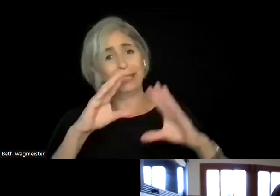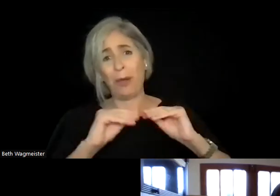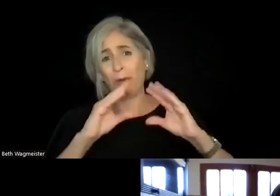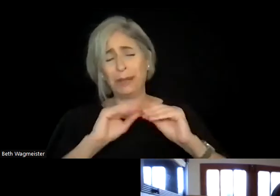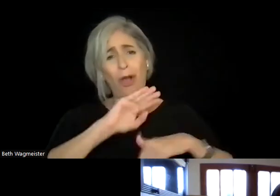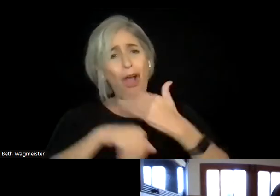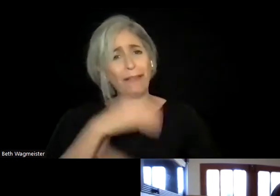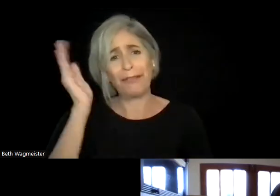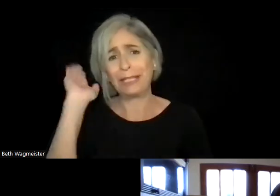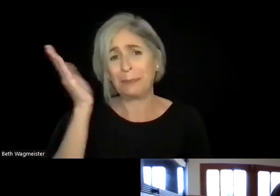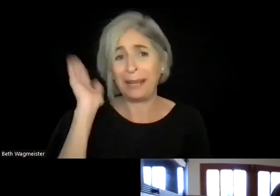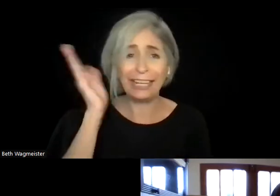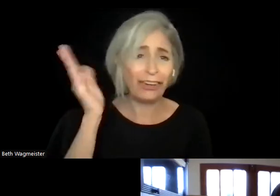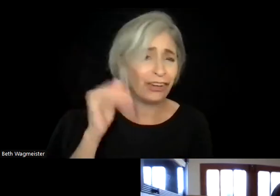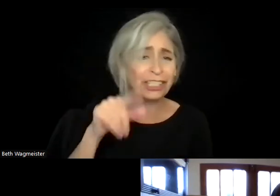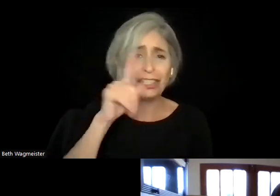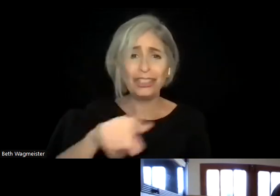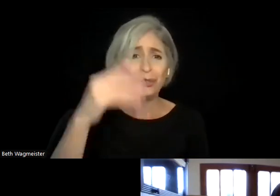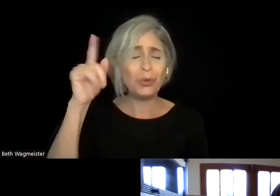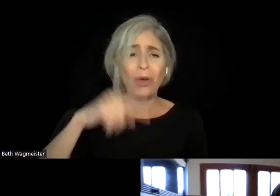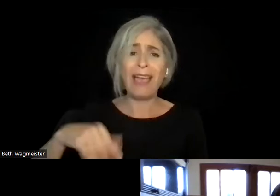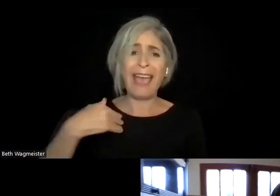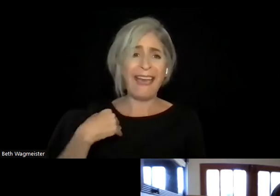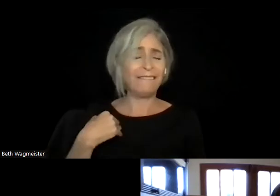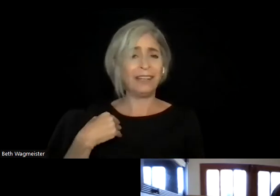. I think I would like to commend everyone who is working on this